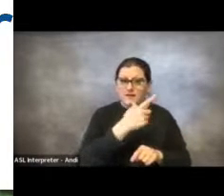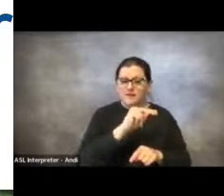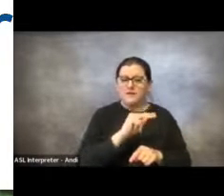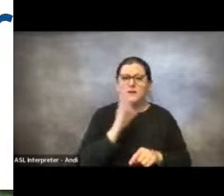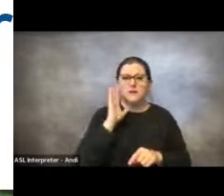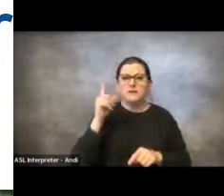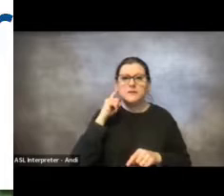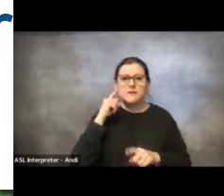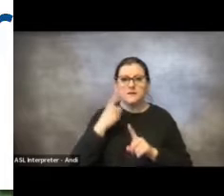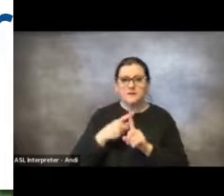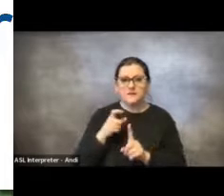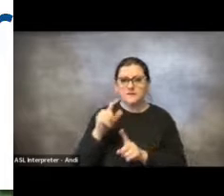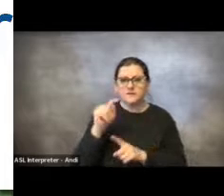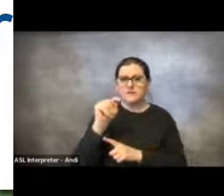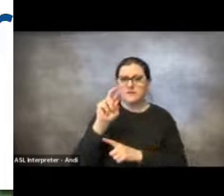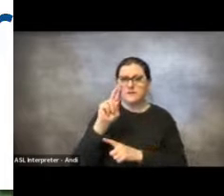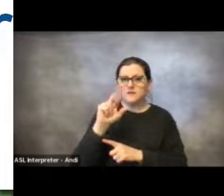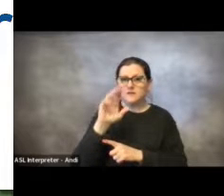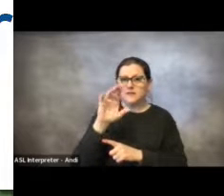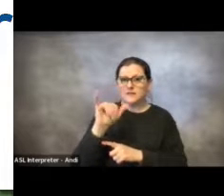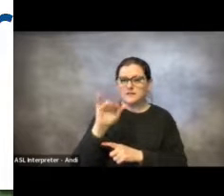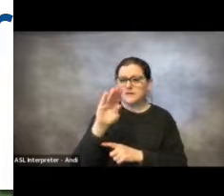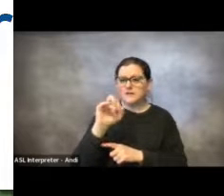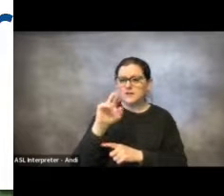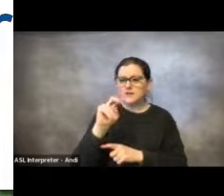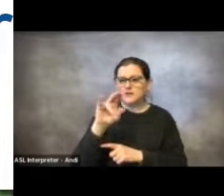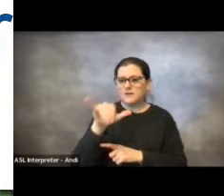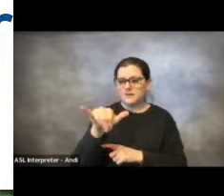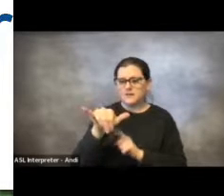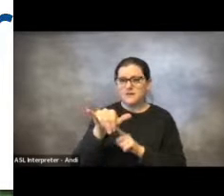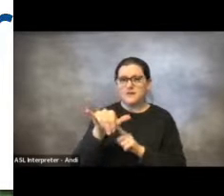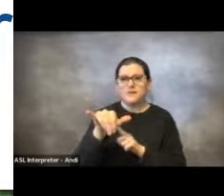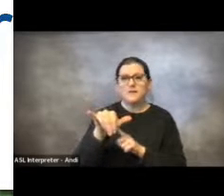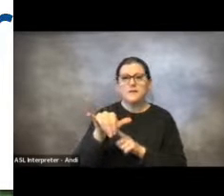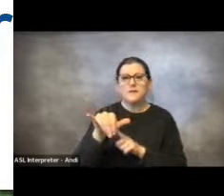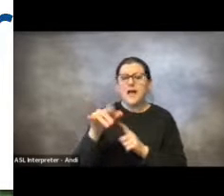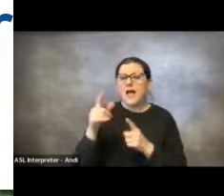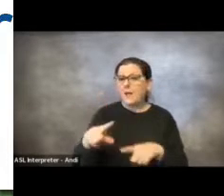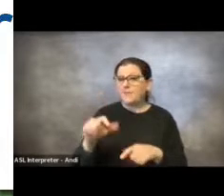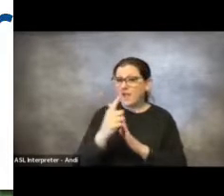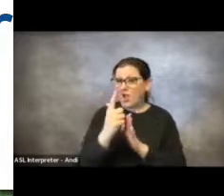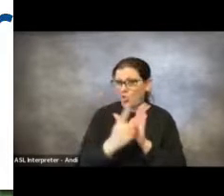from Traci Barney. As a result of the legislation that I mentioned, the Bureau of Justice